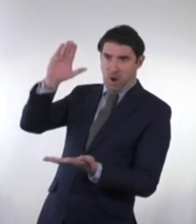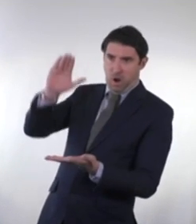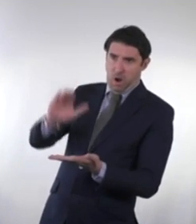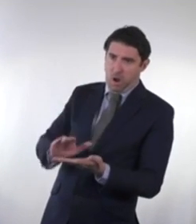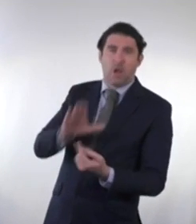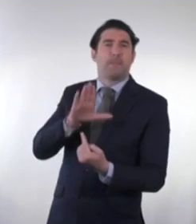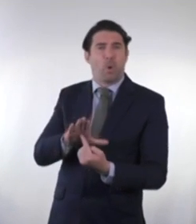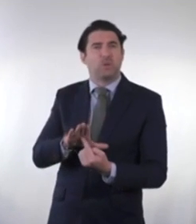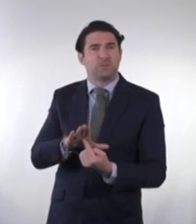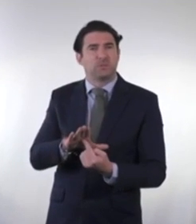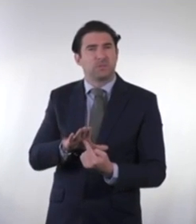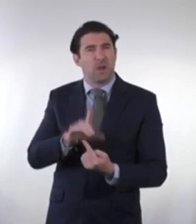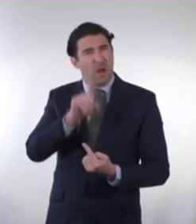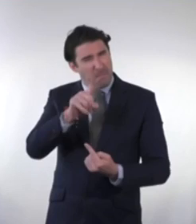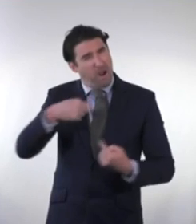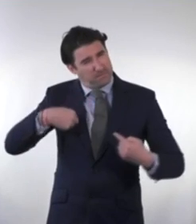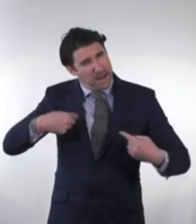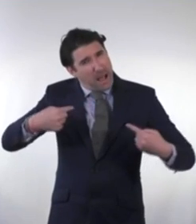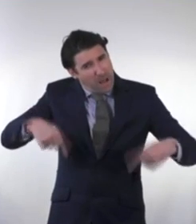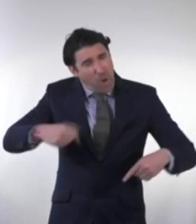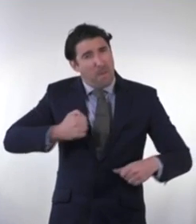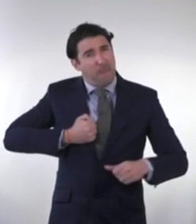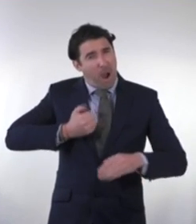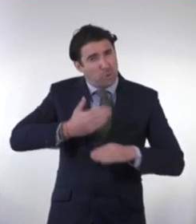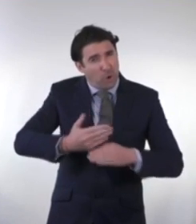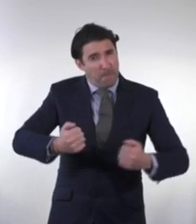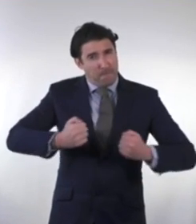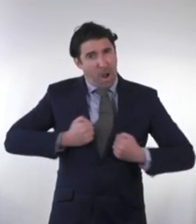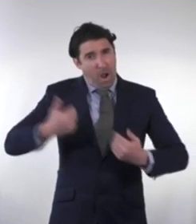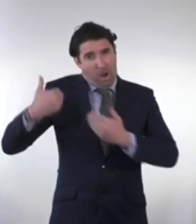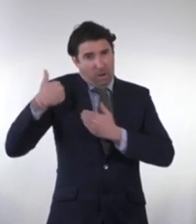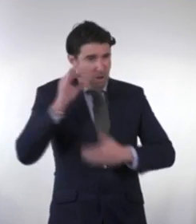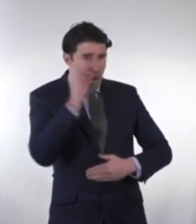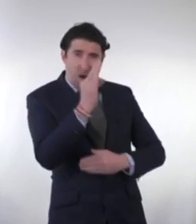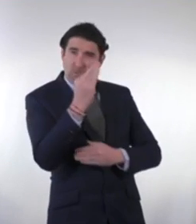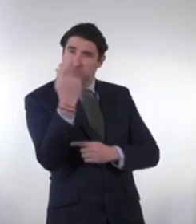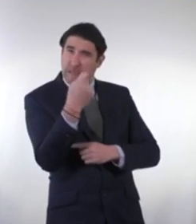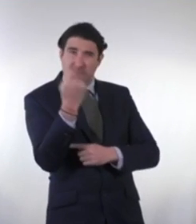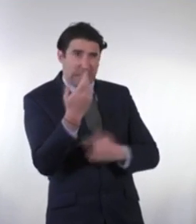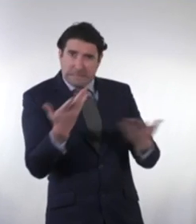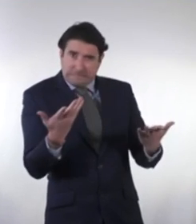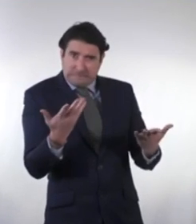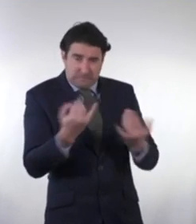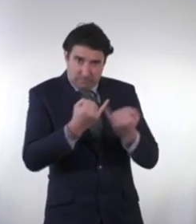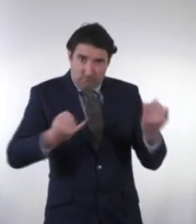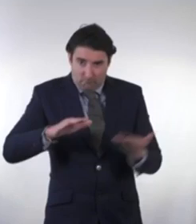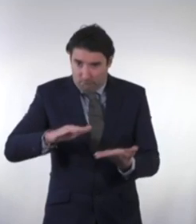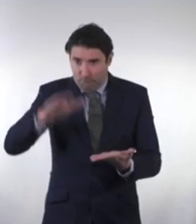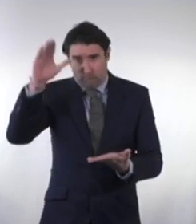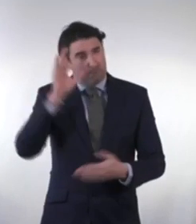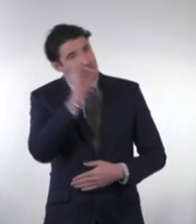people of Scotland—the people of our country—voted overwhelmingly, or by a substantial majority,